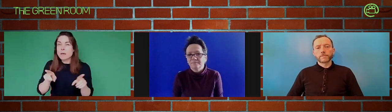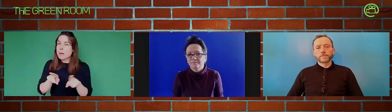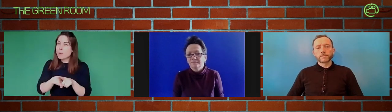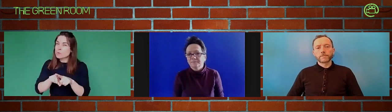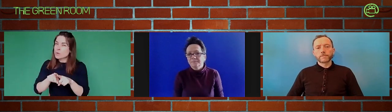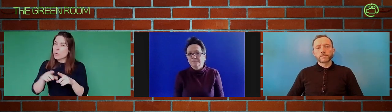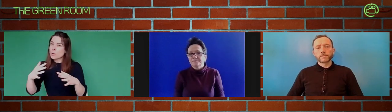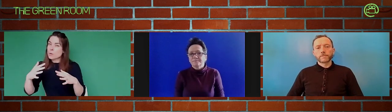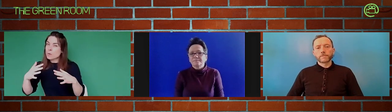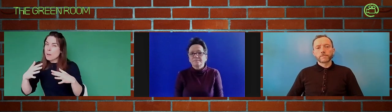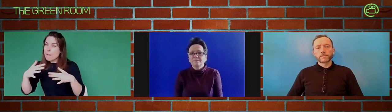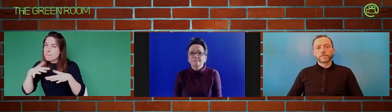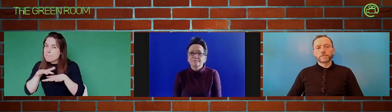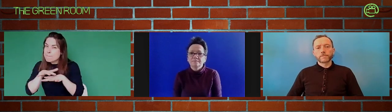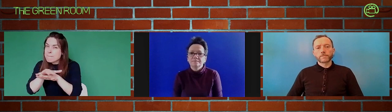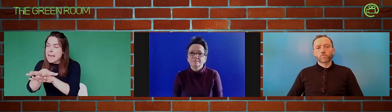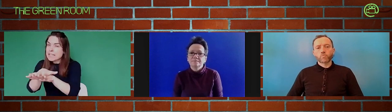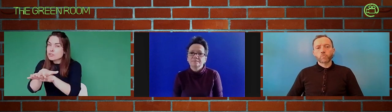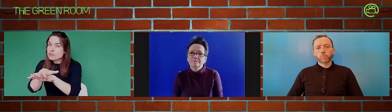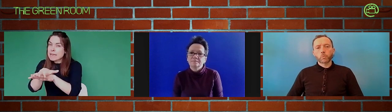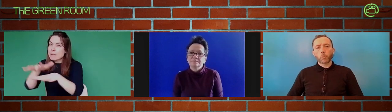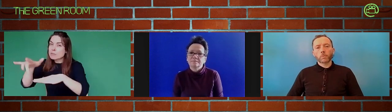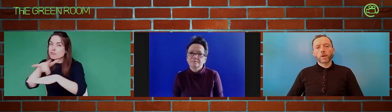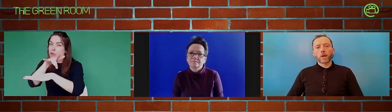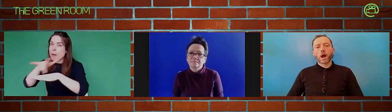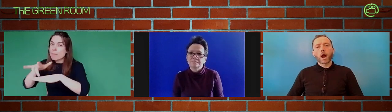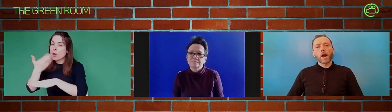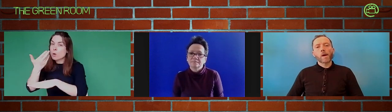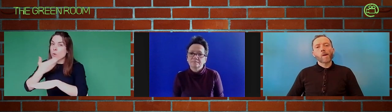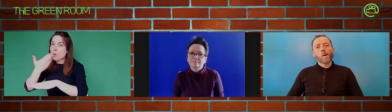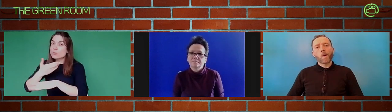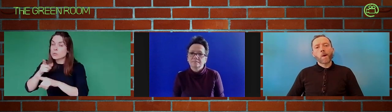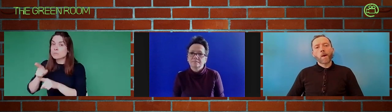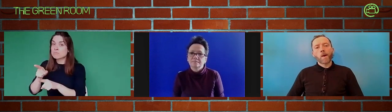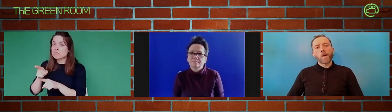technical courses. They now are far more open